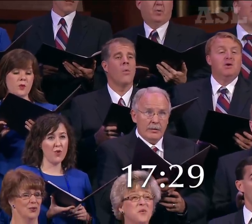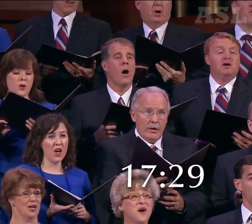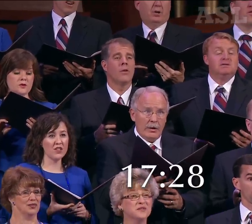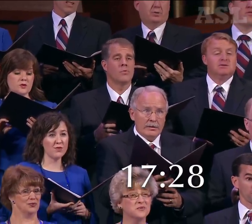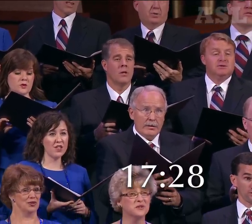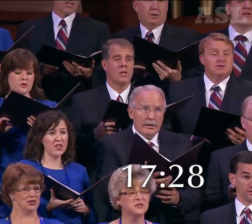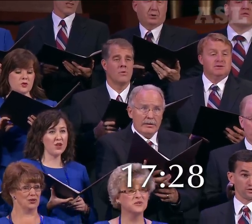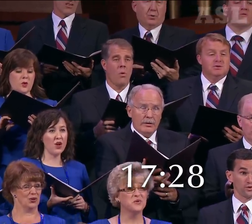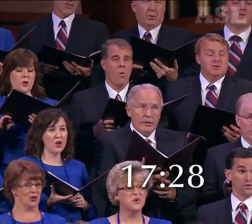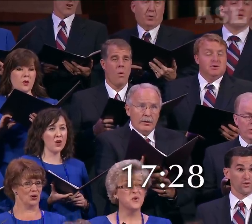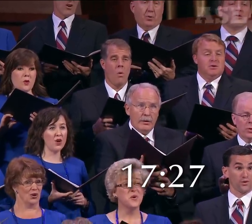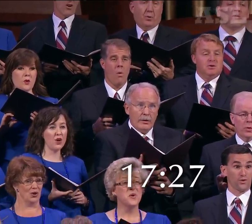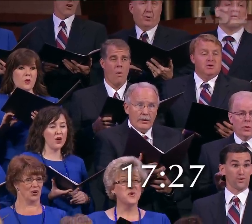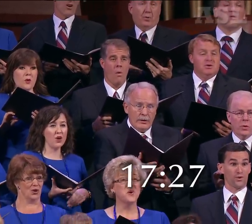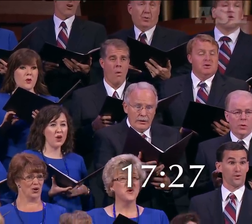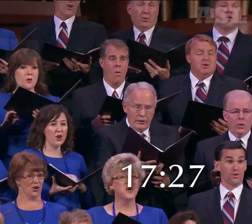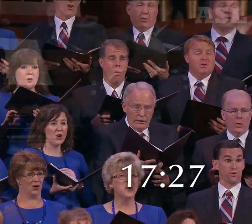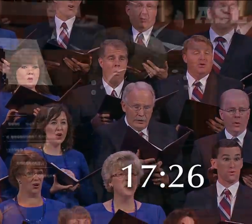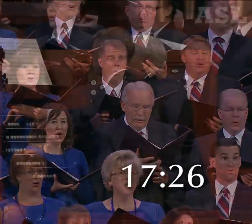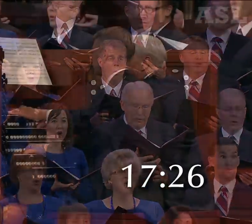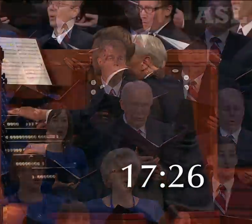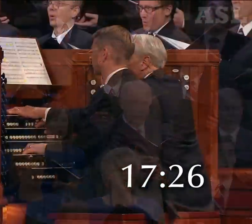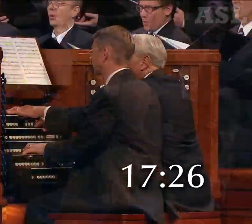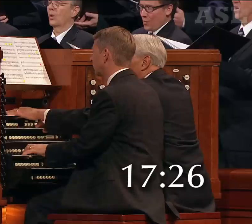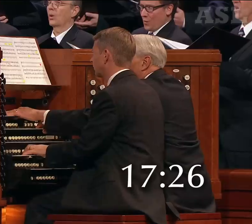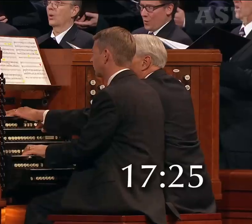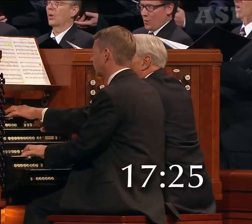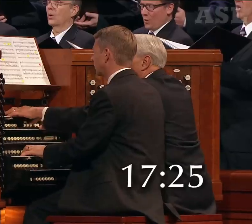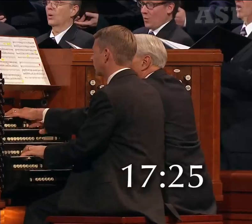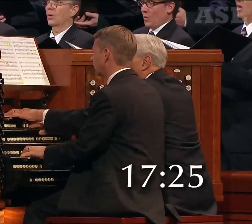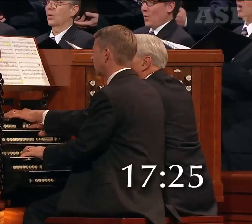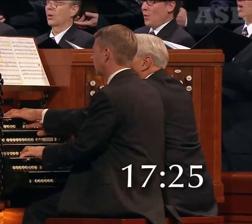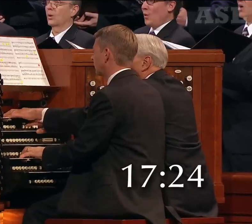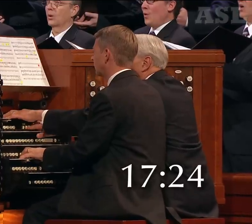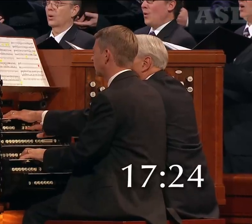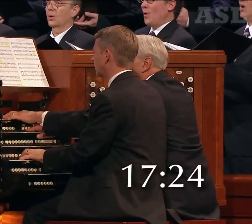THIS IS THE ENGLISH